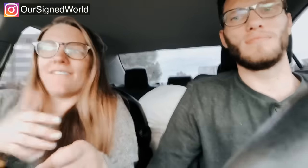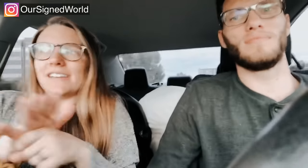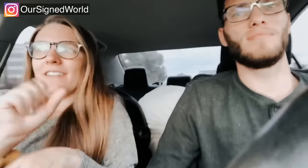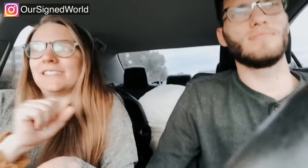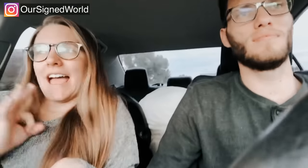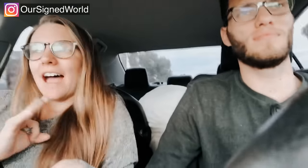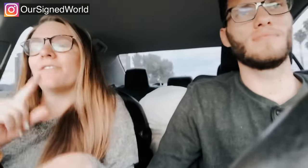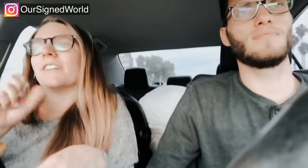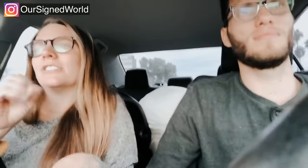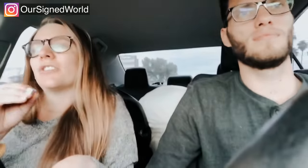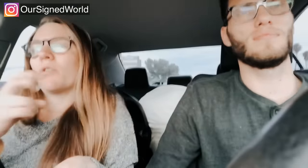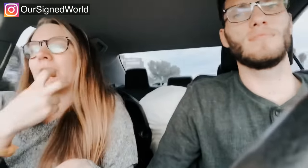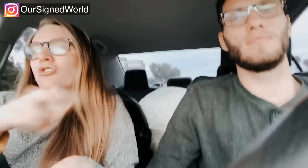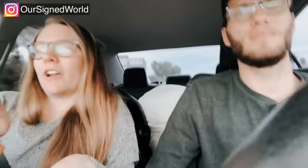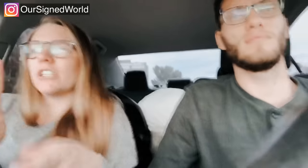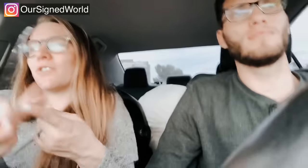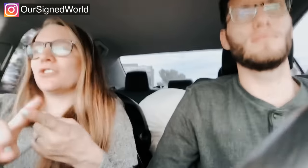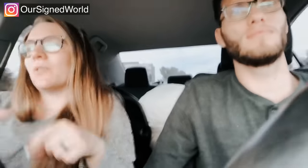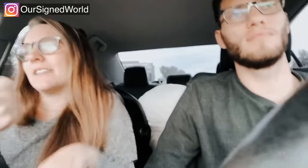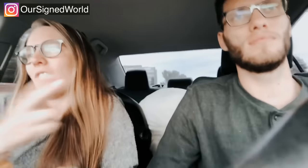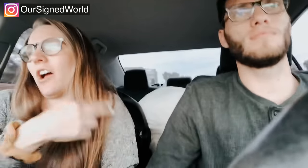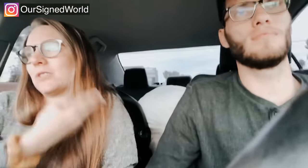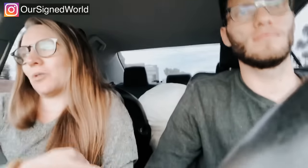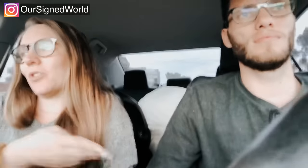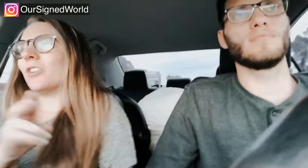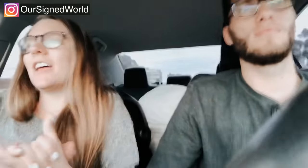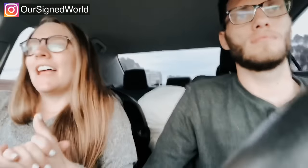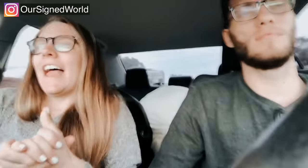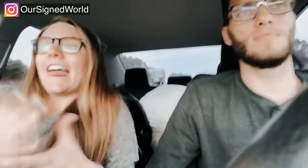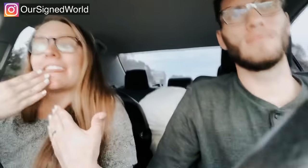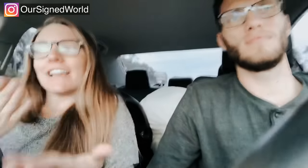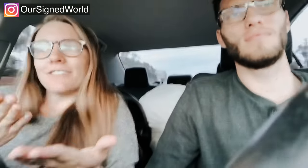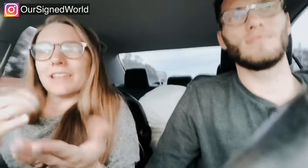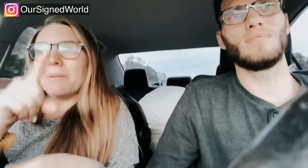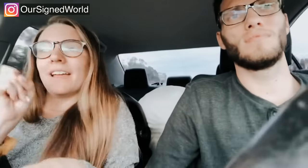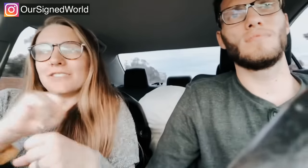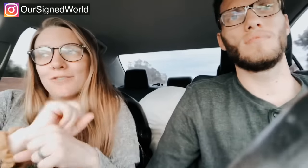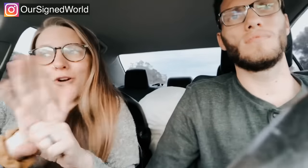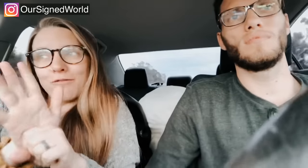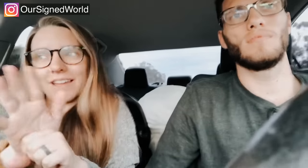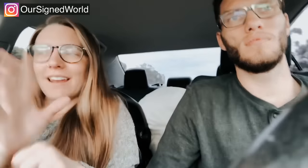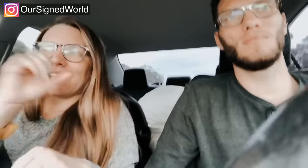have enough staff. So we're being transferred to another hospital. Thankfully, because of COVID, I guess